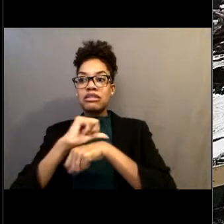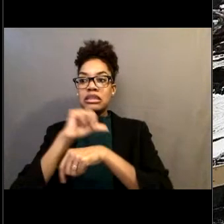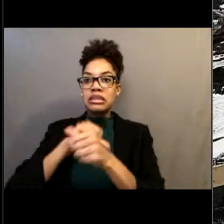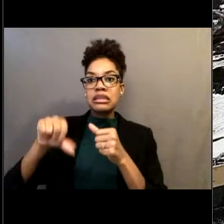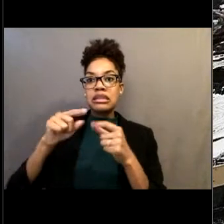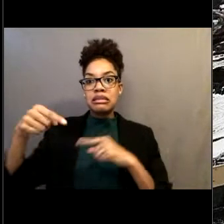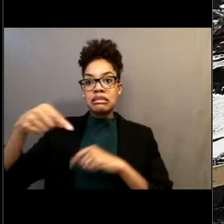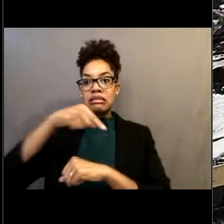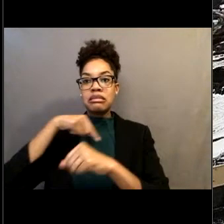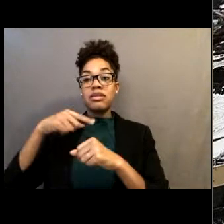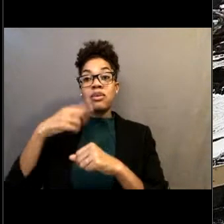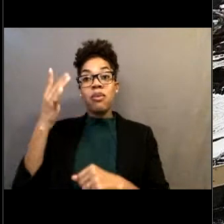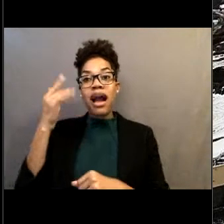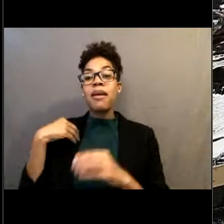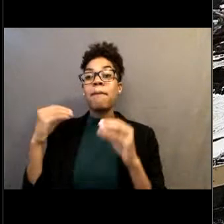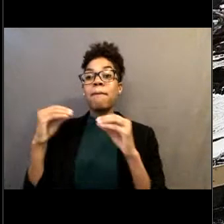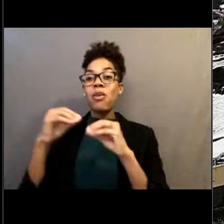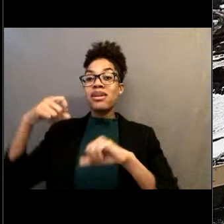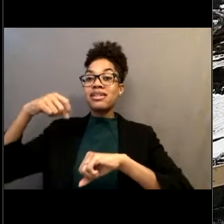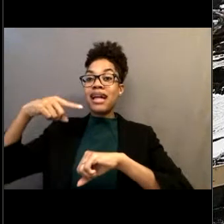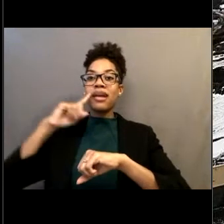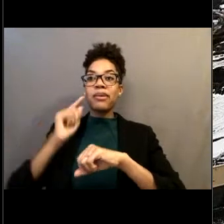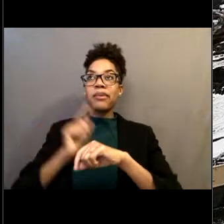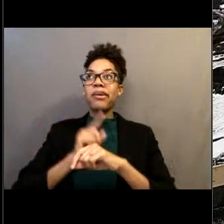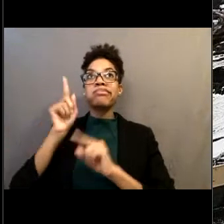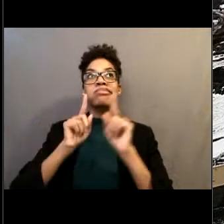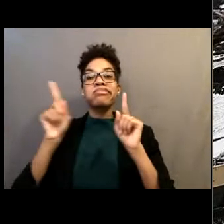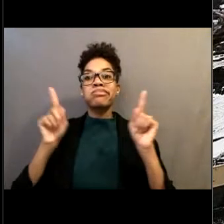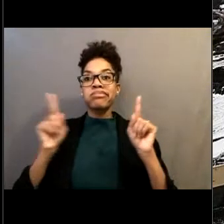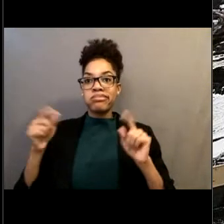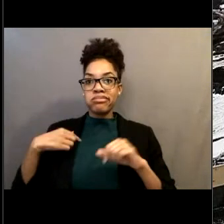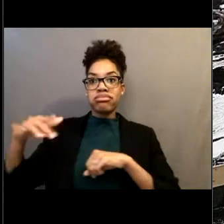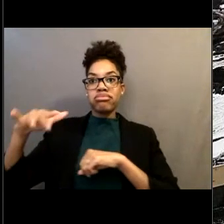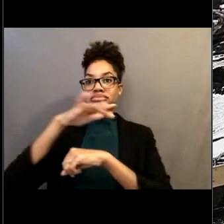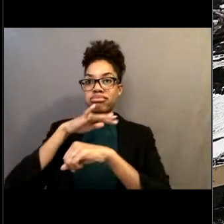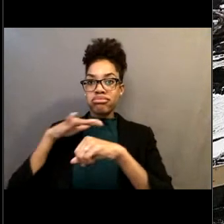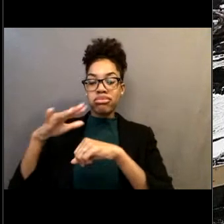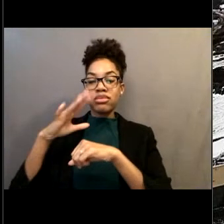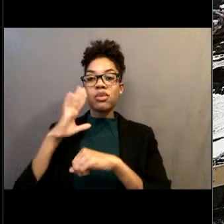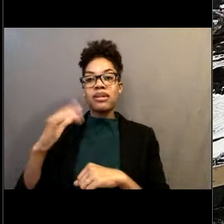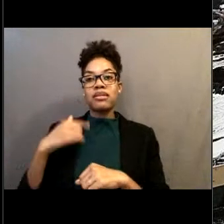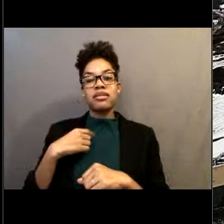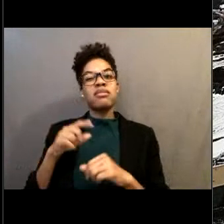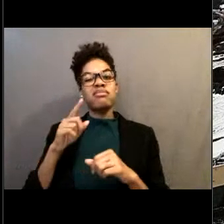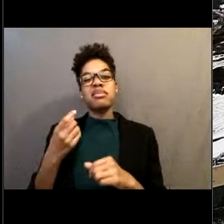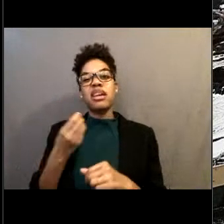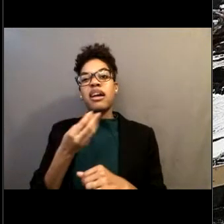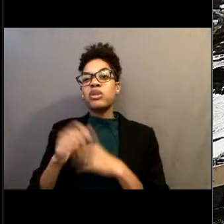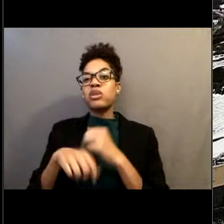that's going to be more and more important. But yes, there was a satellite that impacted another a couple of years ago. [Nicole] All right. That's great place.